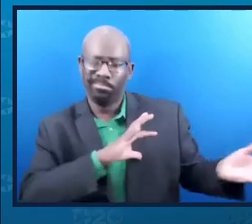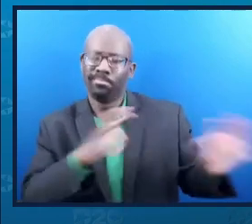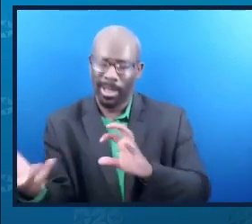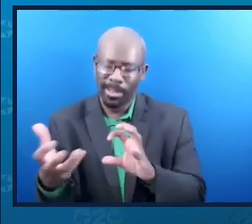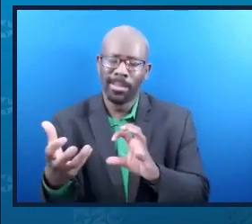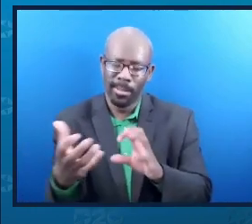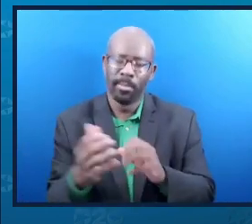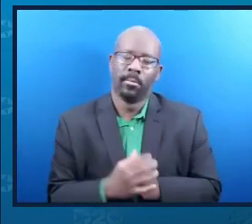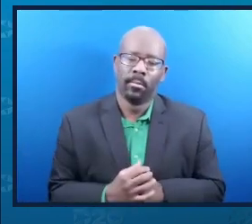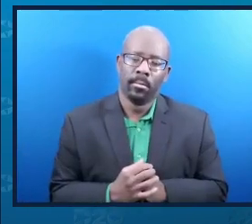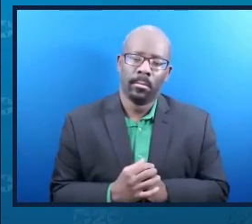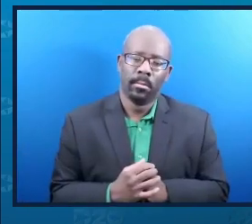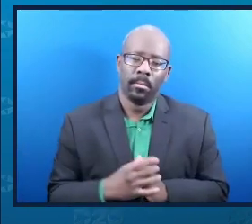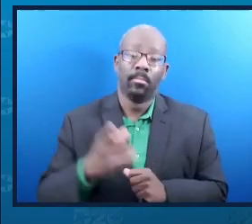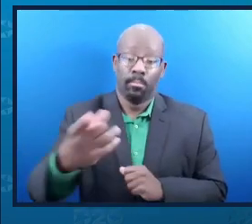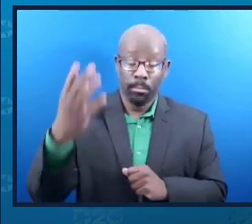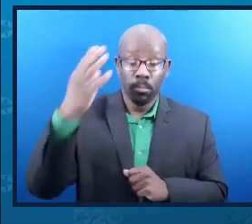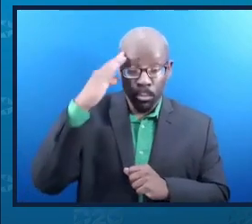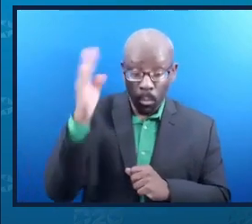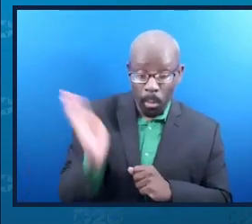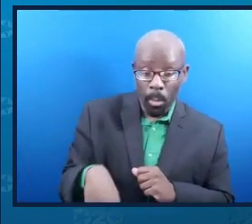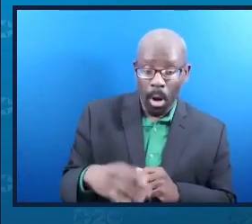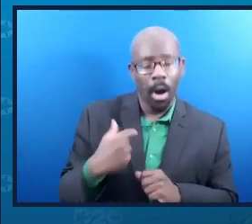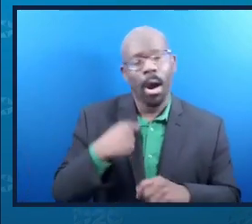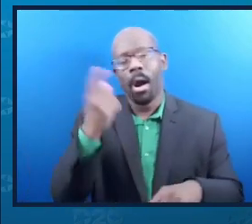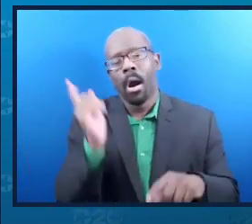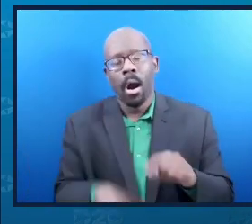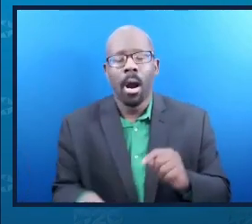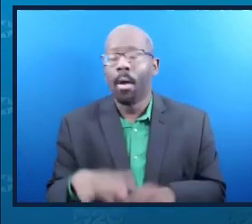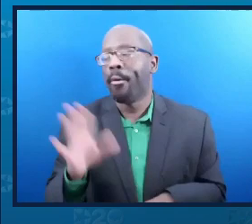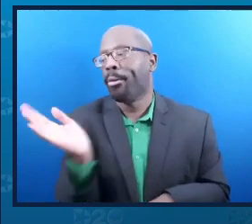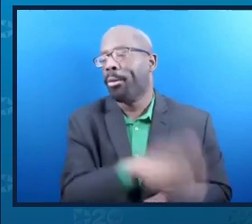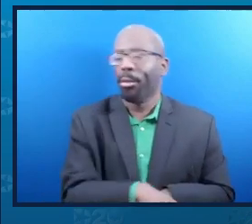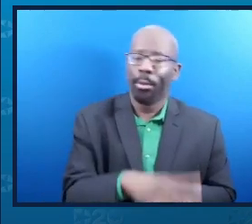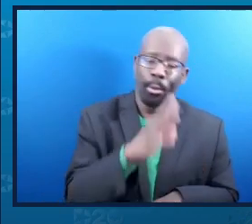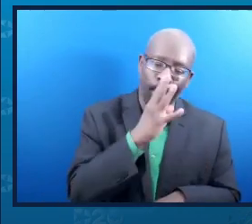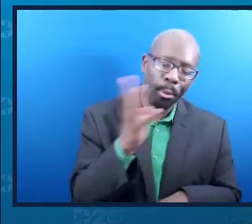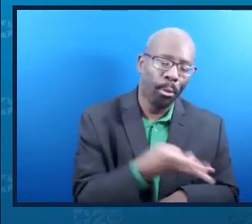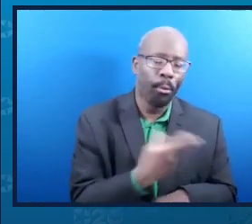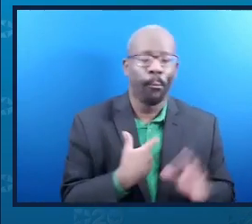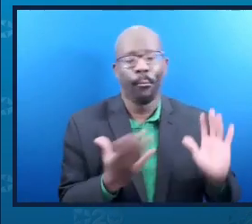WE NEED LEADERS WHO WILL SOLVE PROBLEMS LIKE CLIMATE CHANGE AND COVID, NOT DENY THEM.